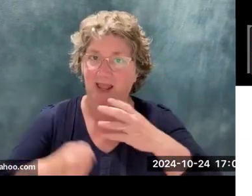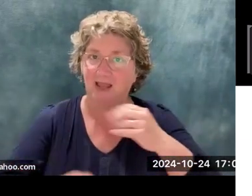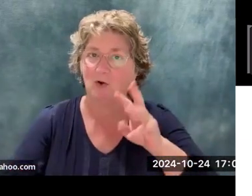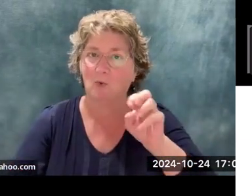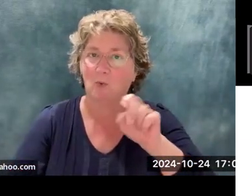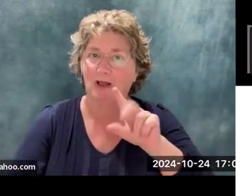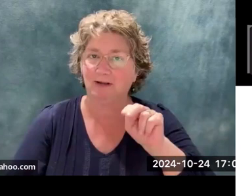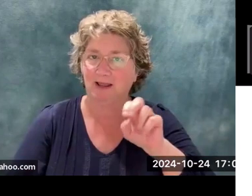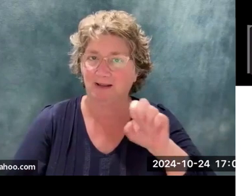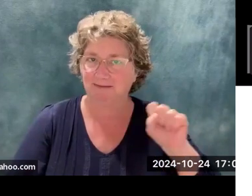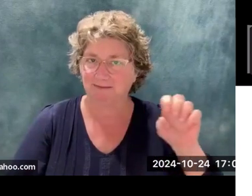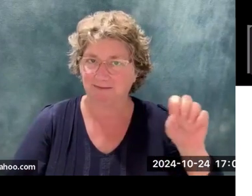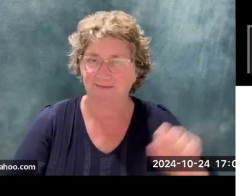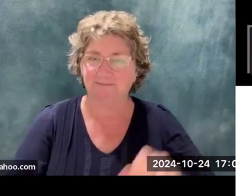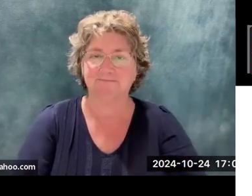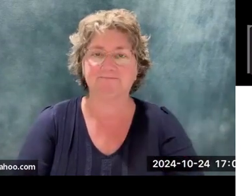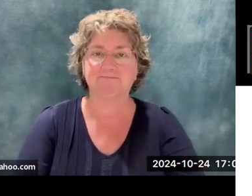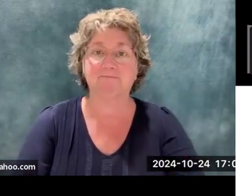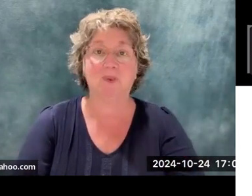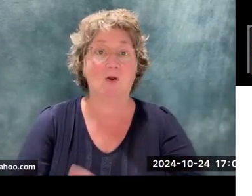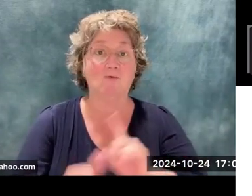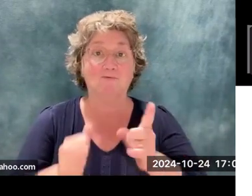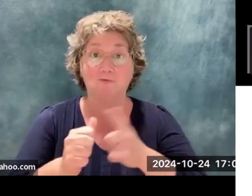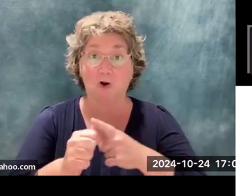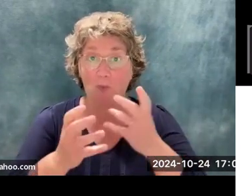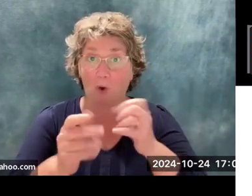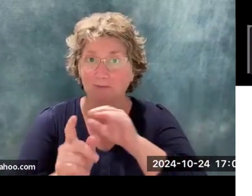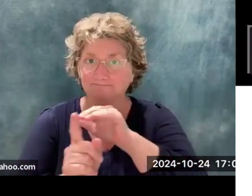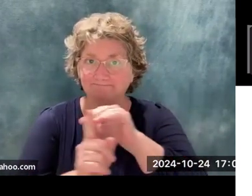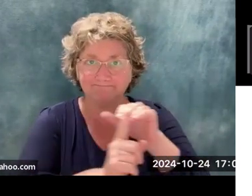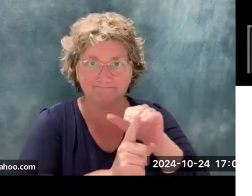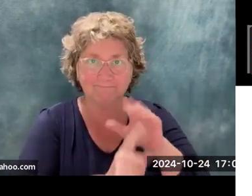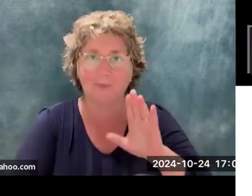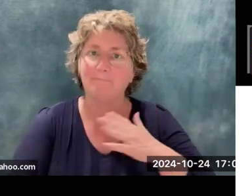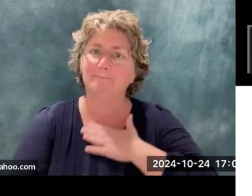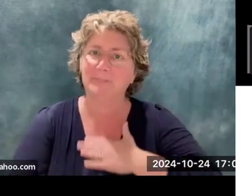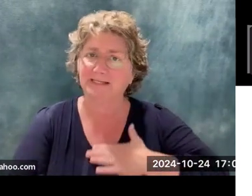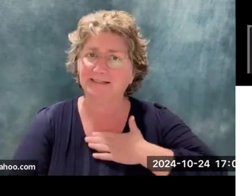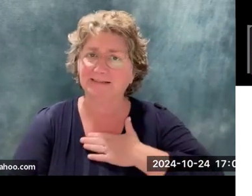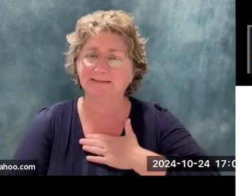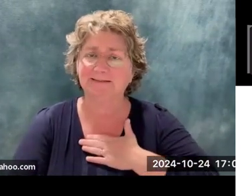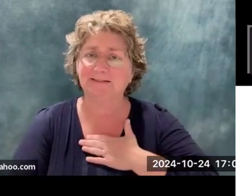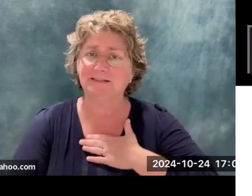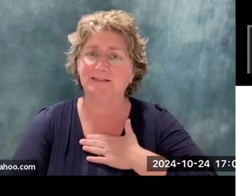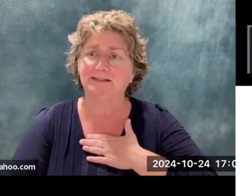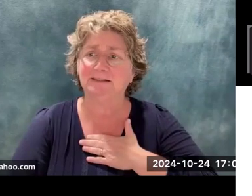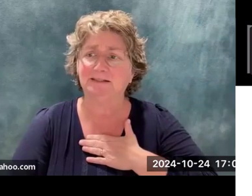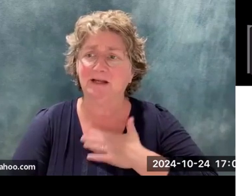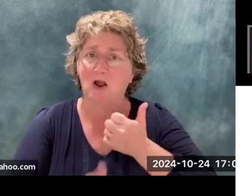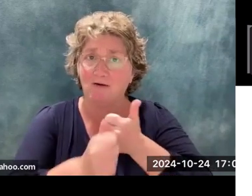for our panelists tonight, I would like to remind everyone to please refrain from putting any personal